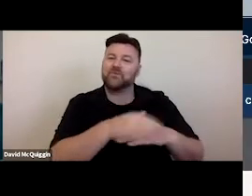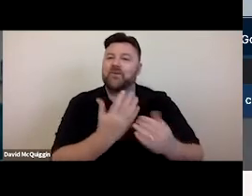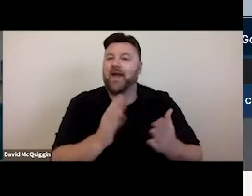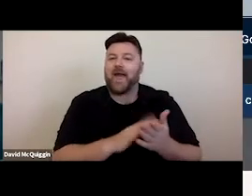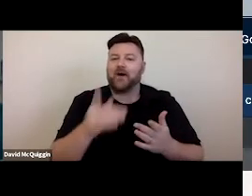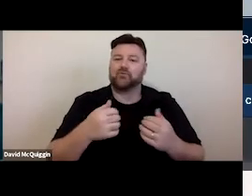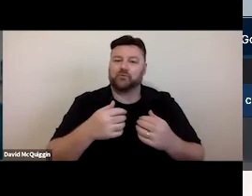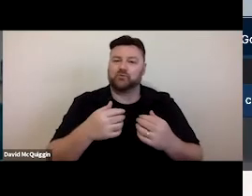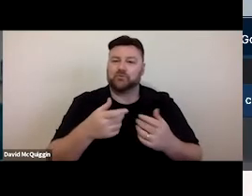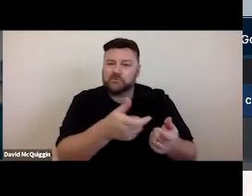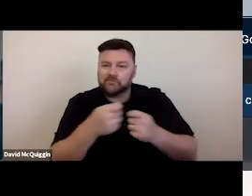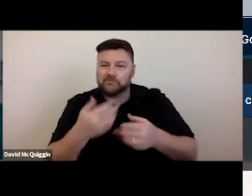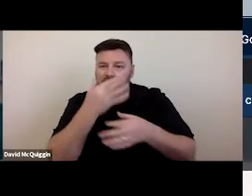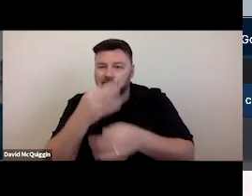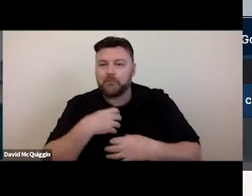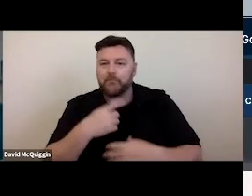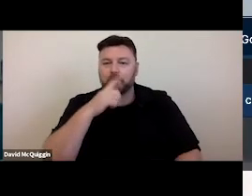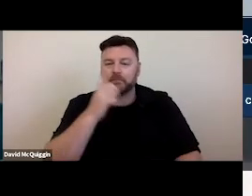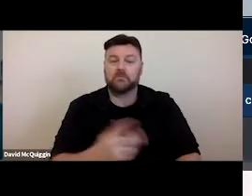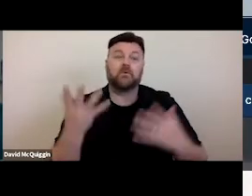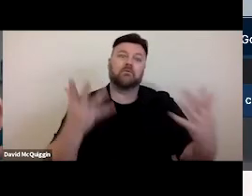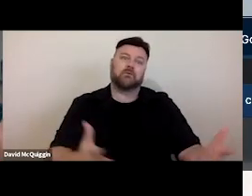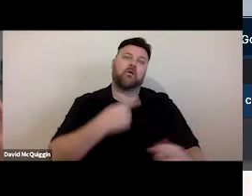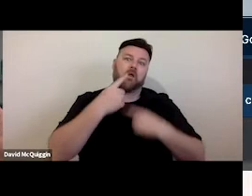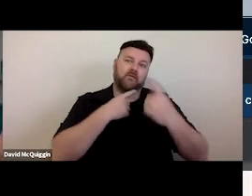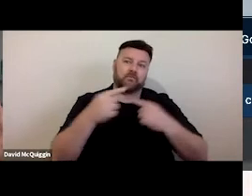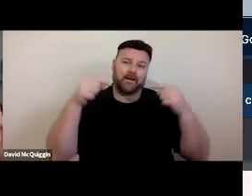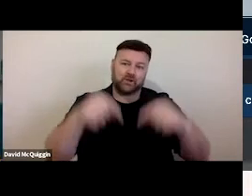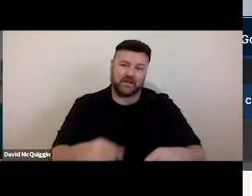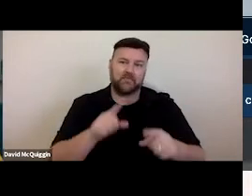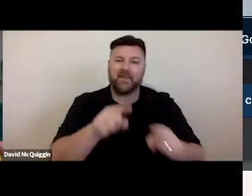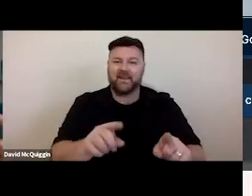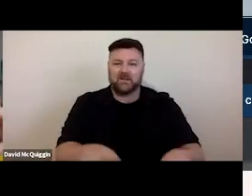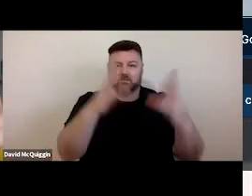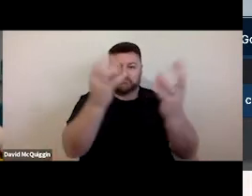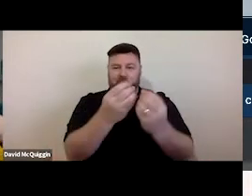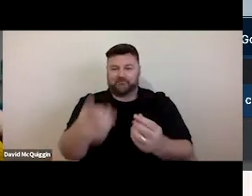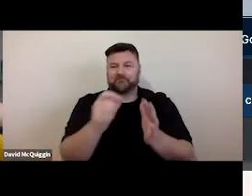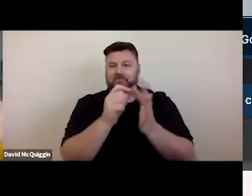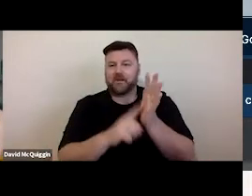there's a lot here but this is how the platforms - whenever you see